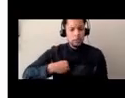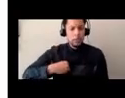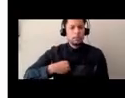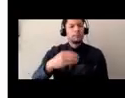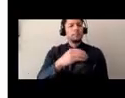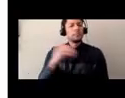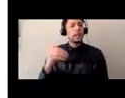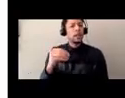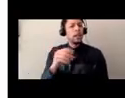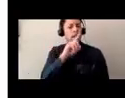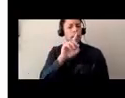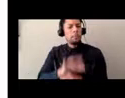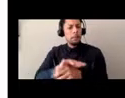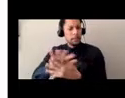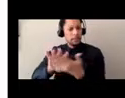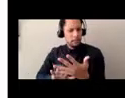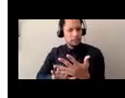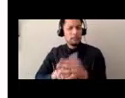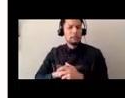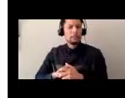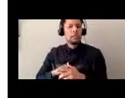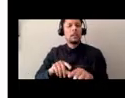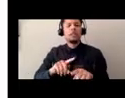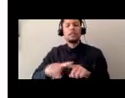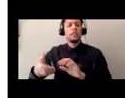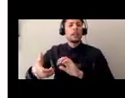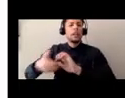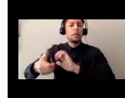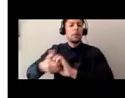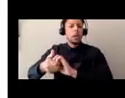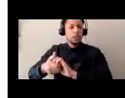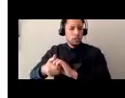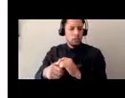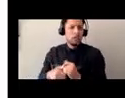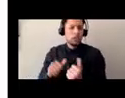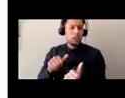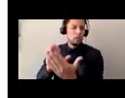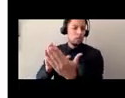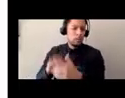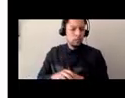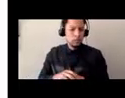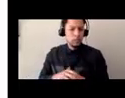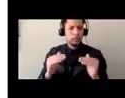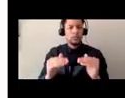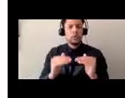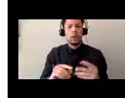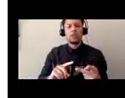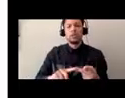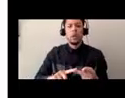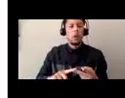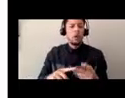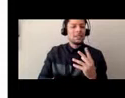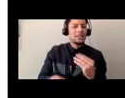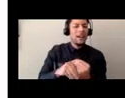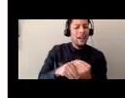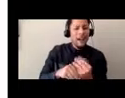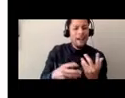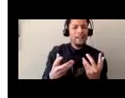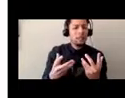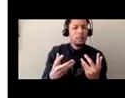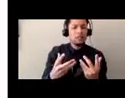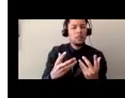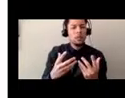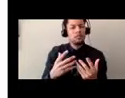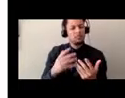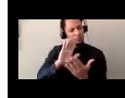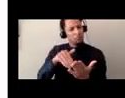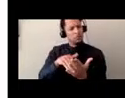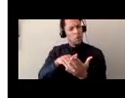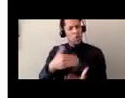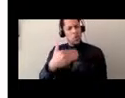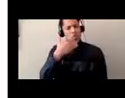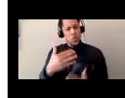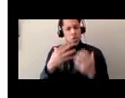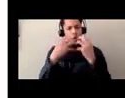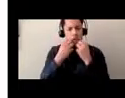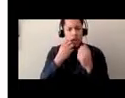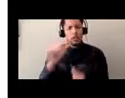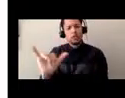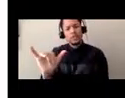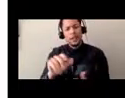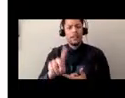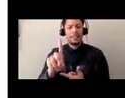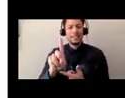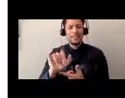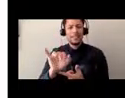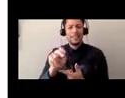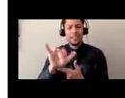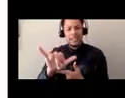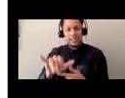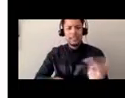The core values dignity, choice, flexibility, quality, legality, cultural competence, or